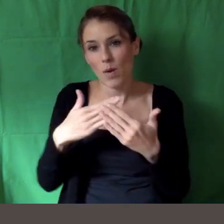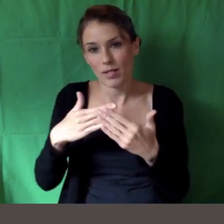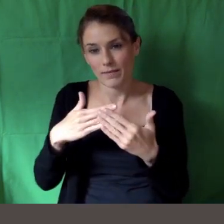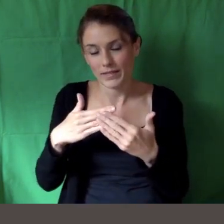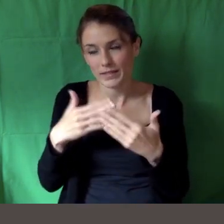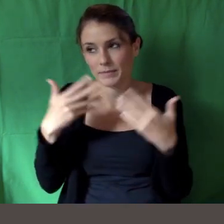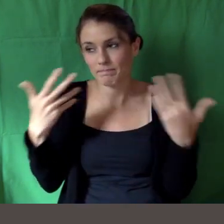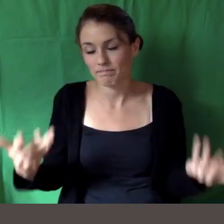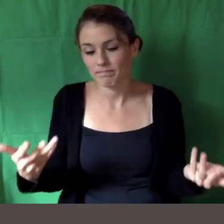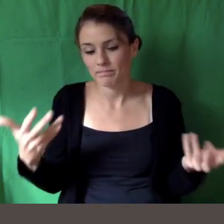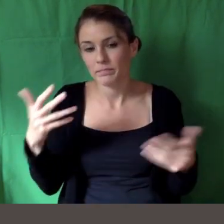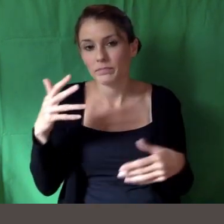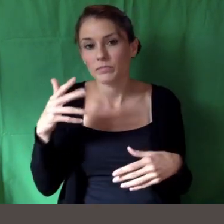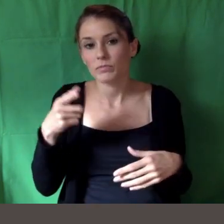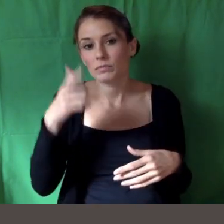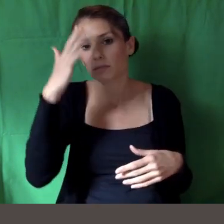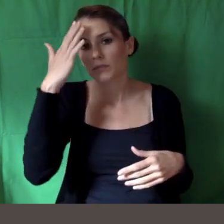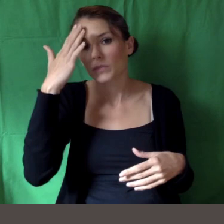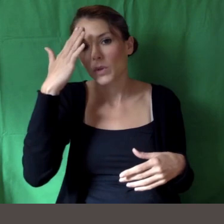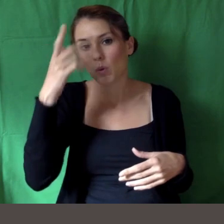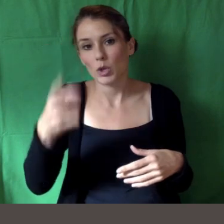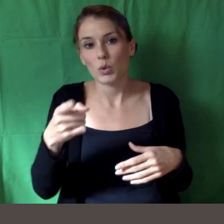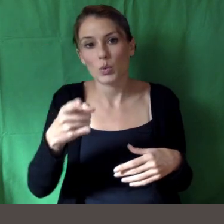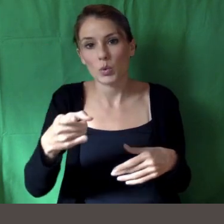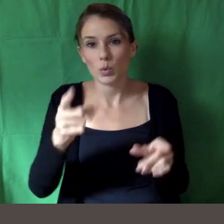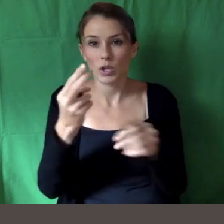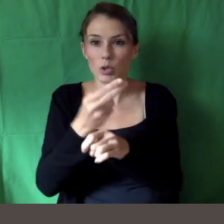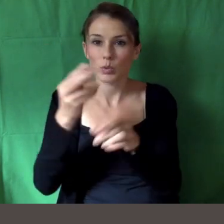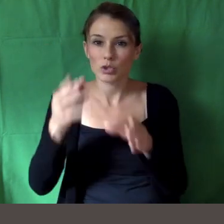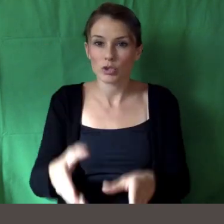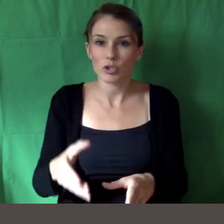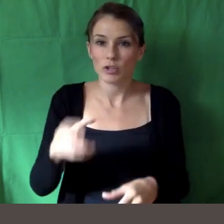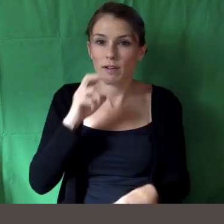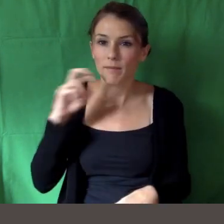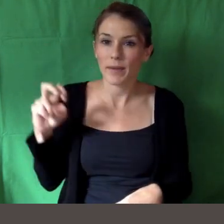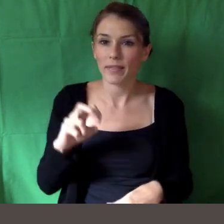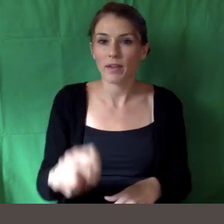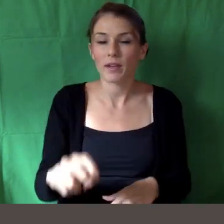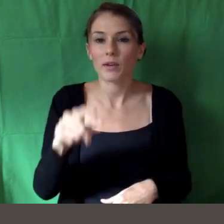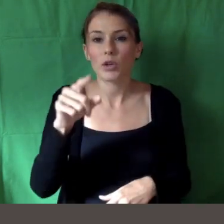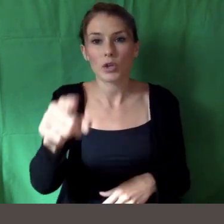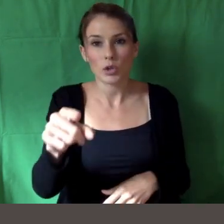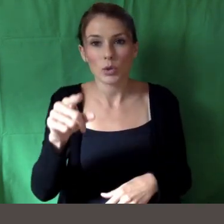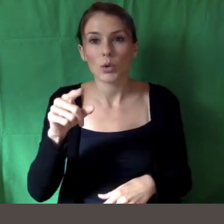You know, you as a user of Python, you are the Python community members.